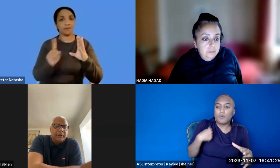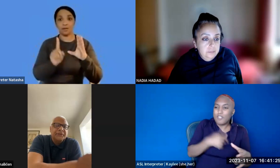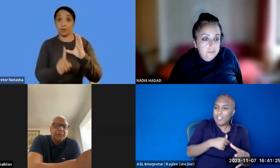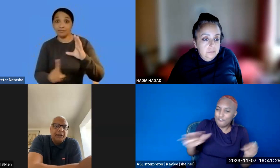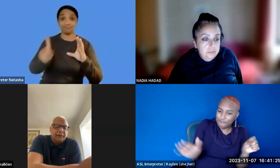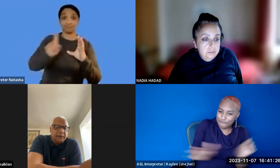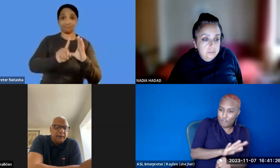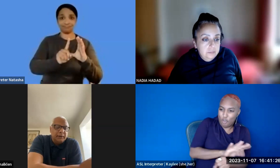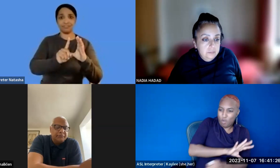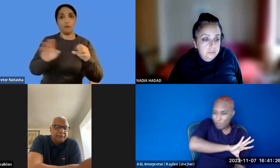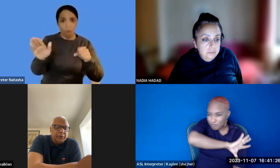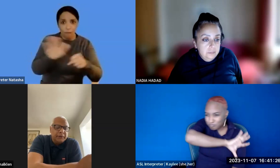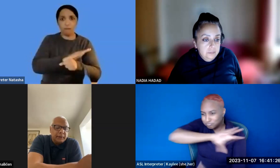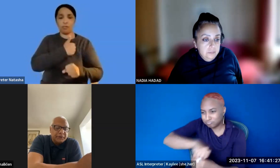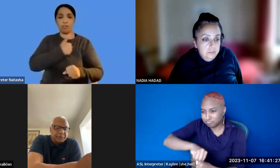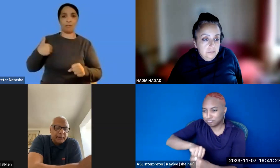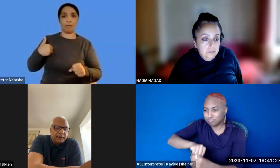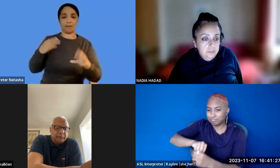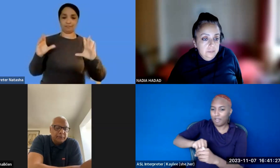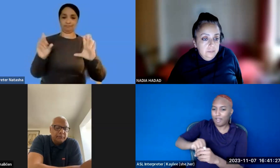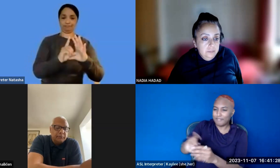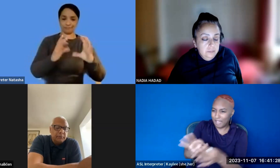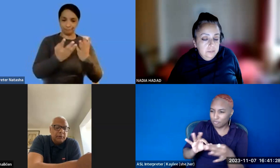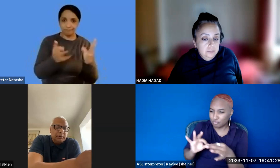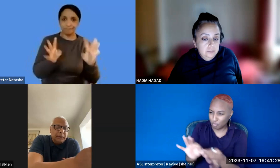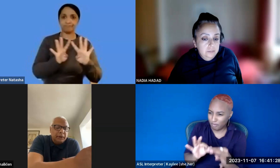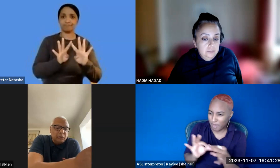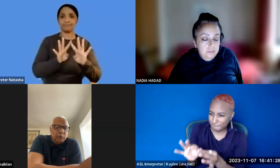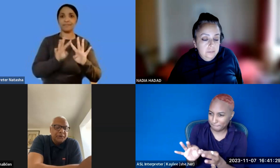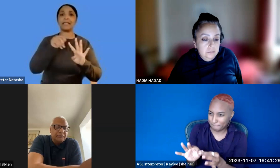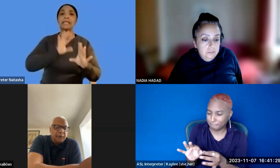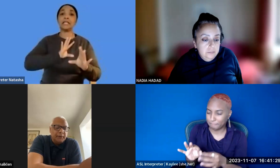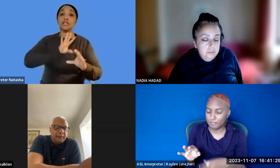participated in a fully transparent inclusive way.